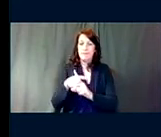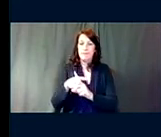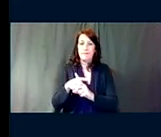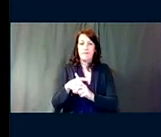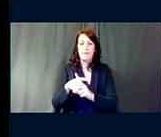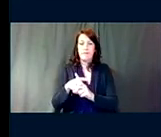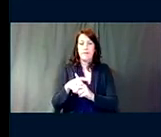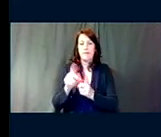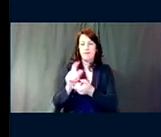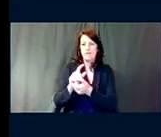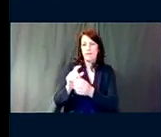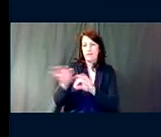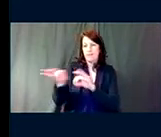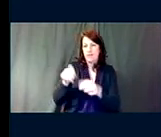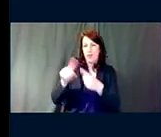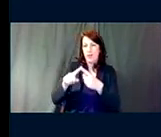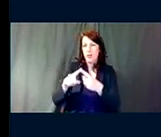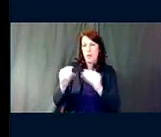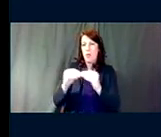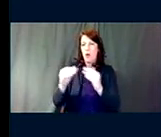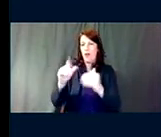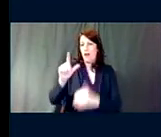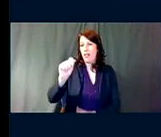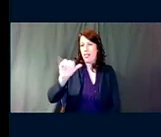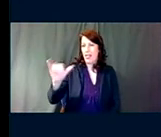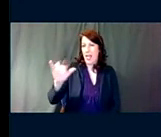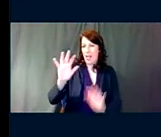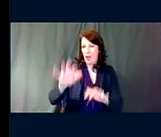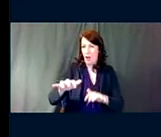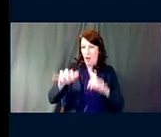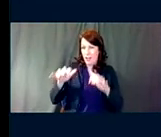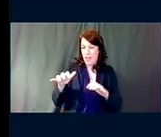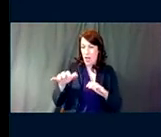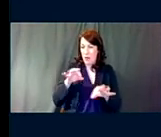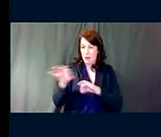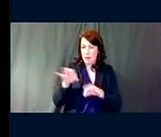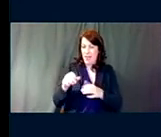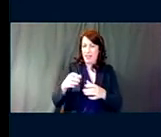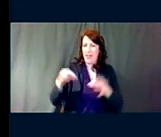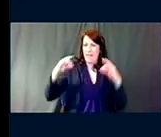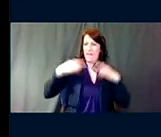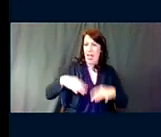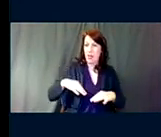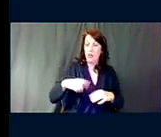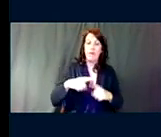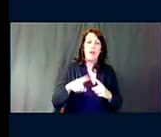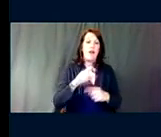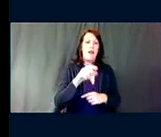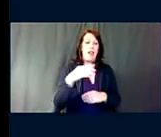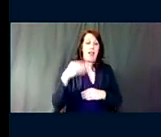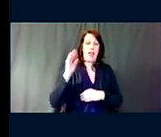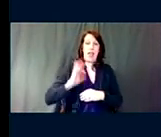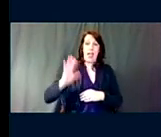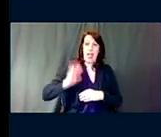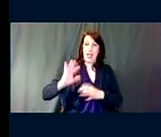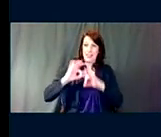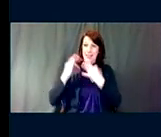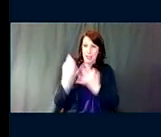TO MORE OF A LAY AUDIENCE, HOW MIGHT WE HELP PEOPLE UNDERSTAND DIFFERENCE IN VALUE OF ANCESTRY AND SELF-IDENTIFIED RACE?